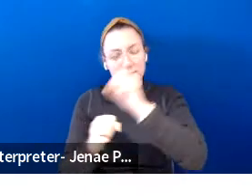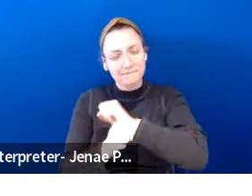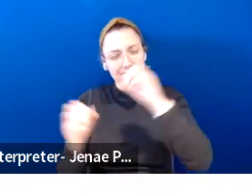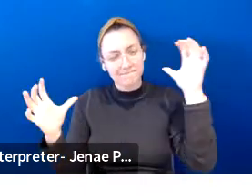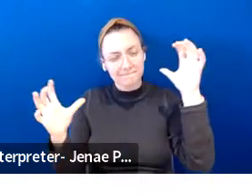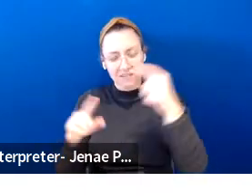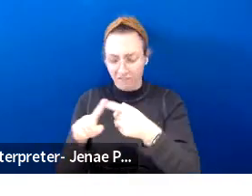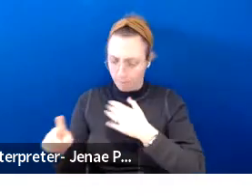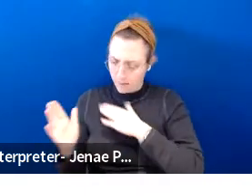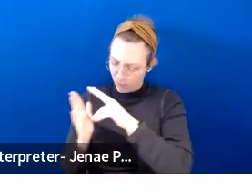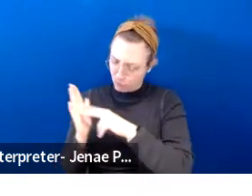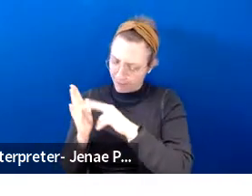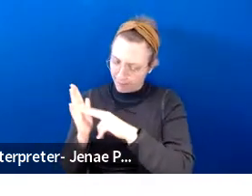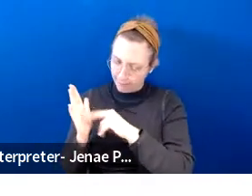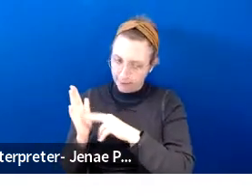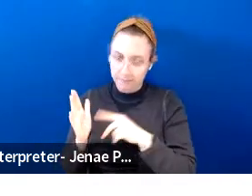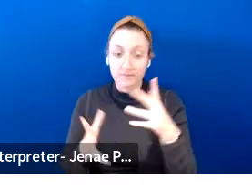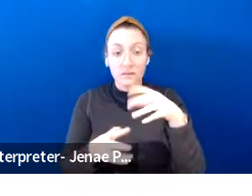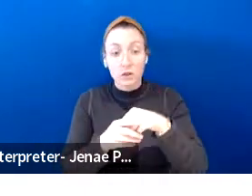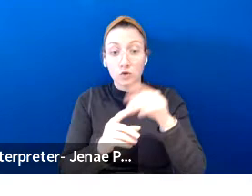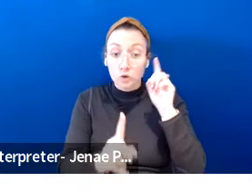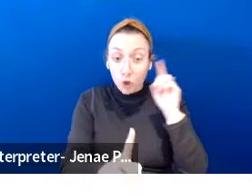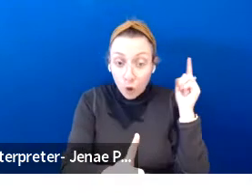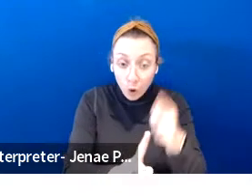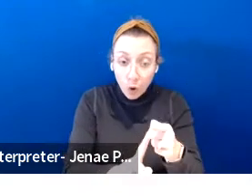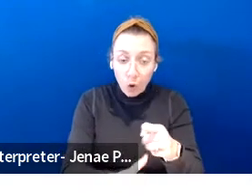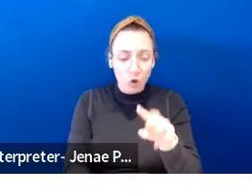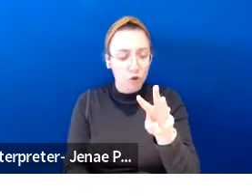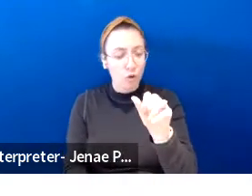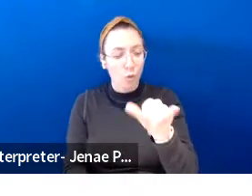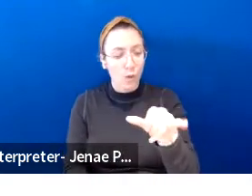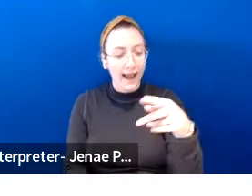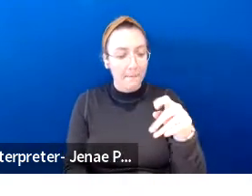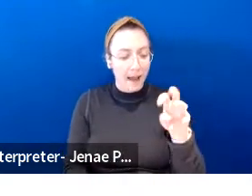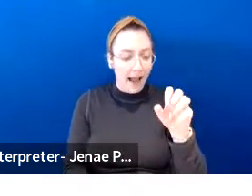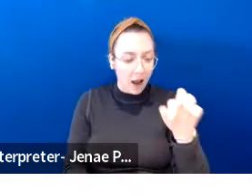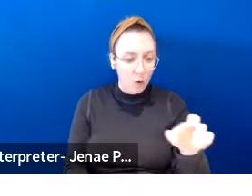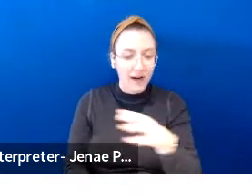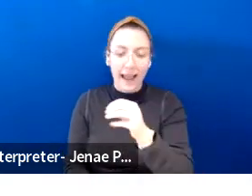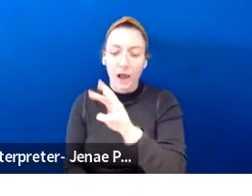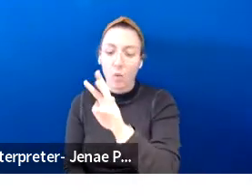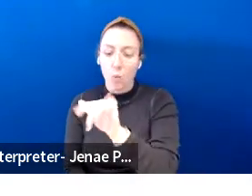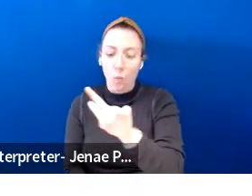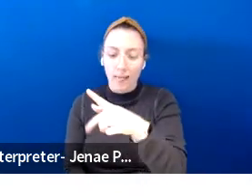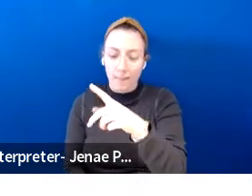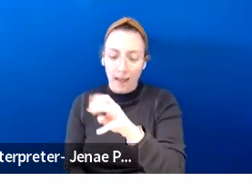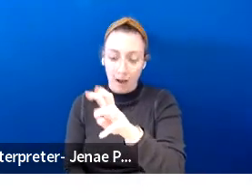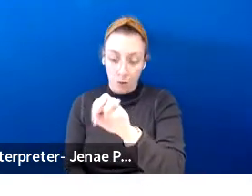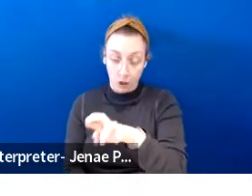And it includes goals away power and willpower. So all of those together make hope